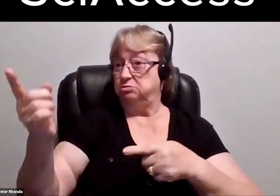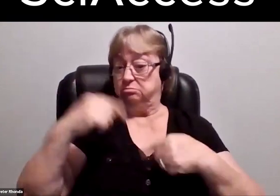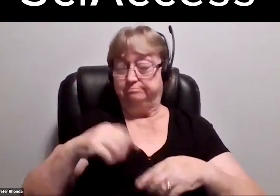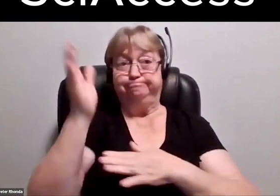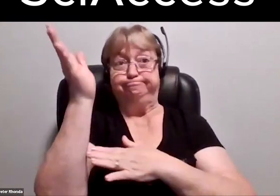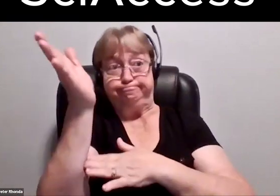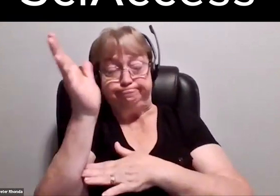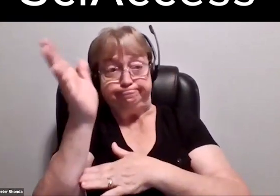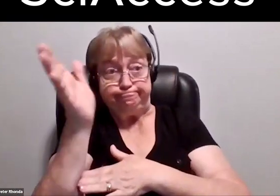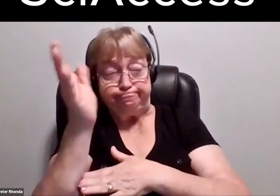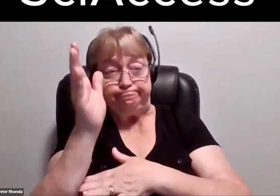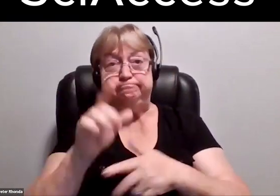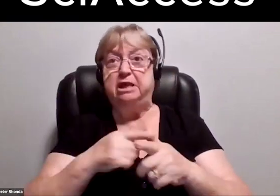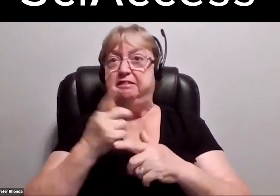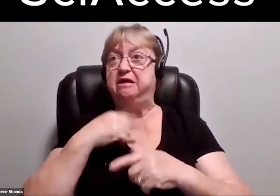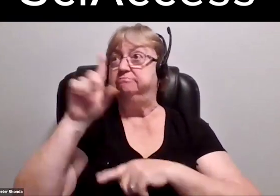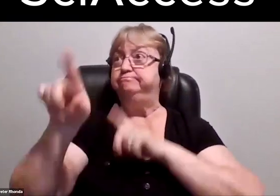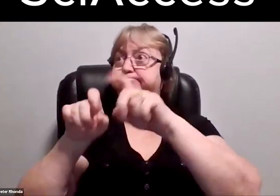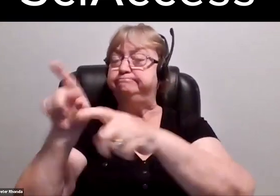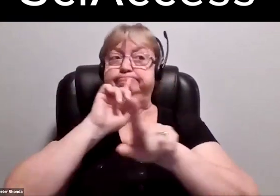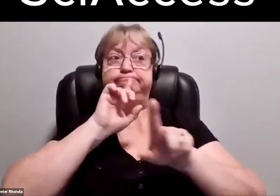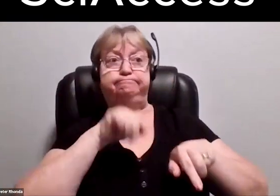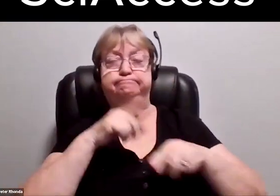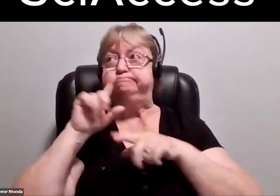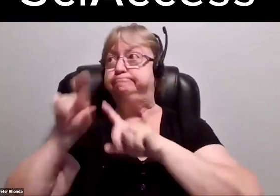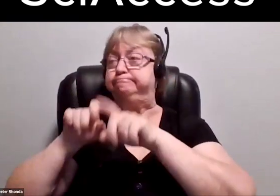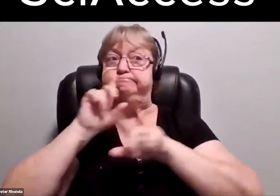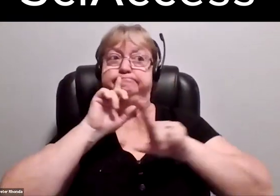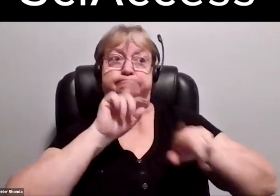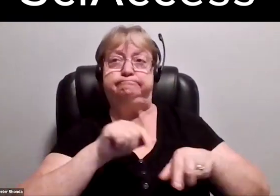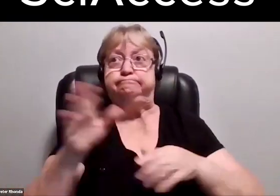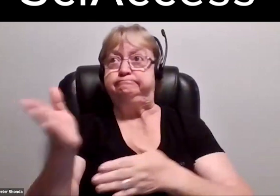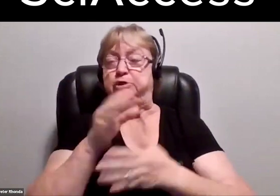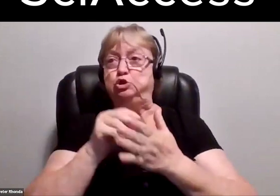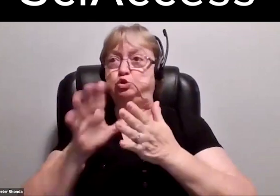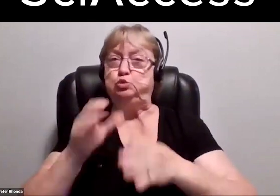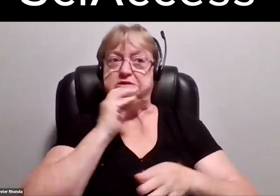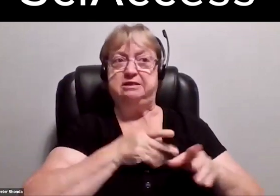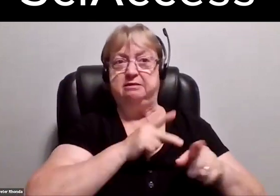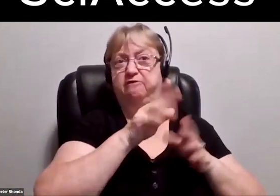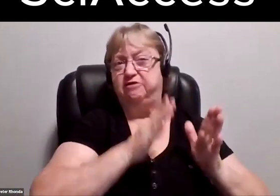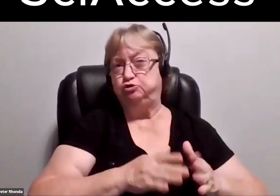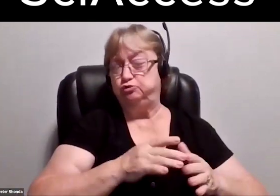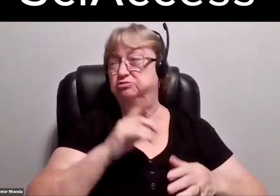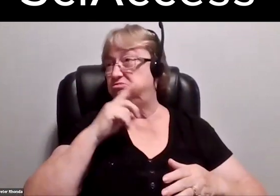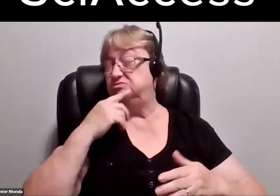between the students and the STEM professionals. Those are also great times for the students because they get